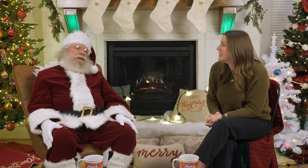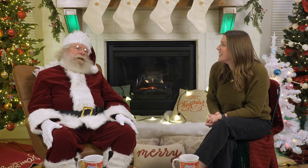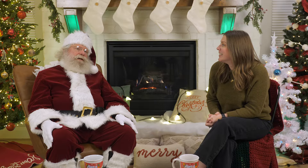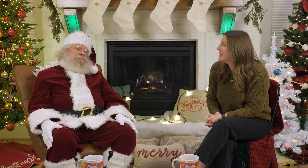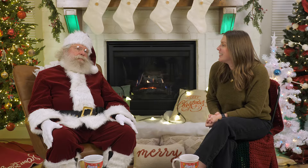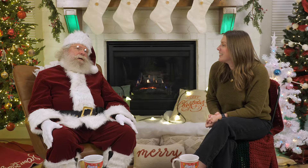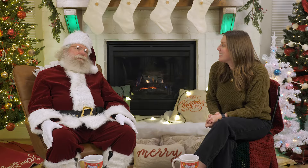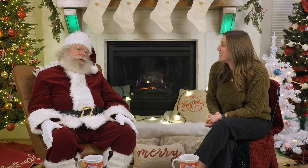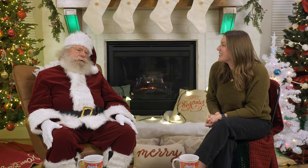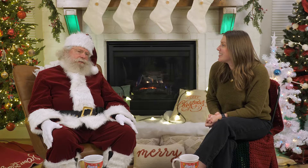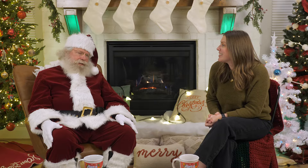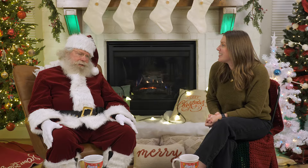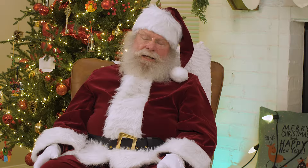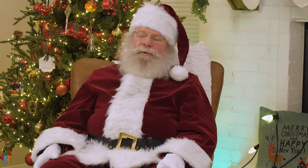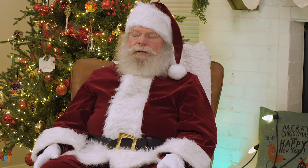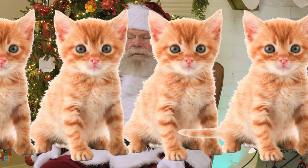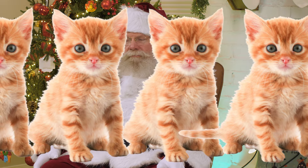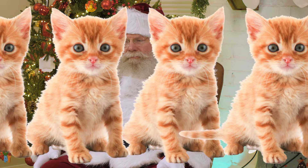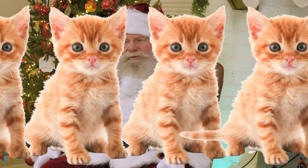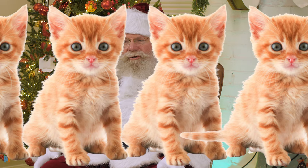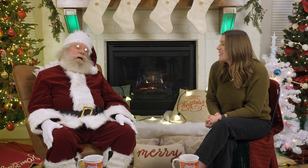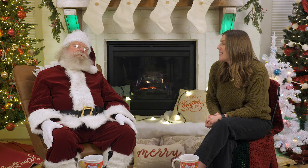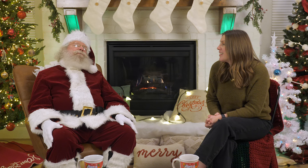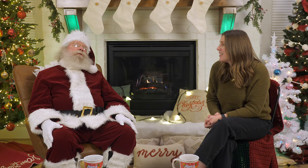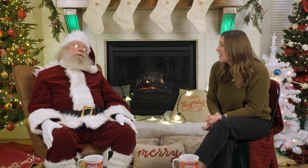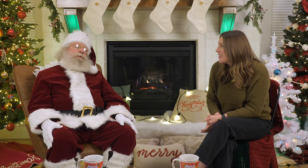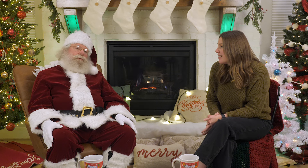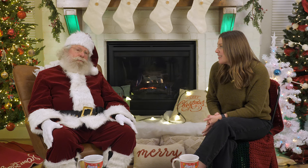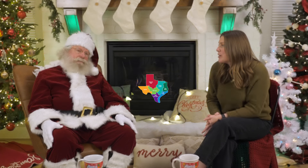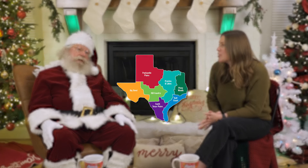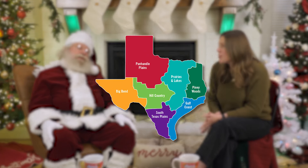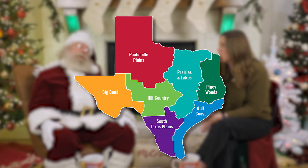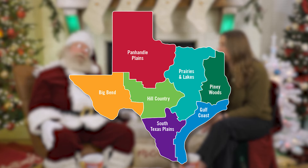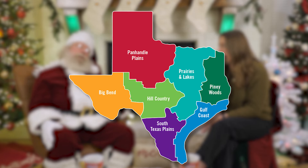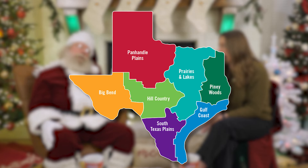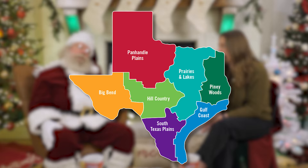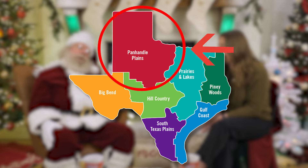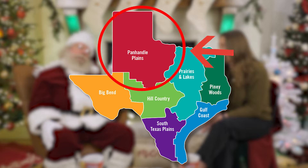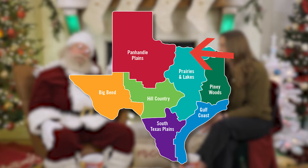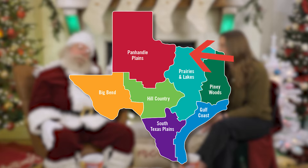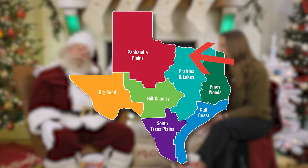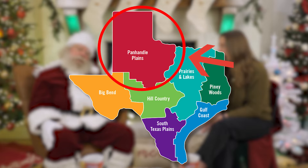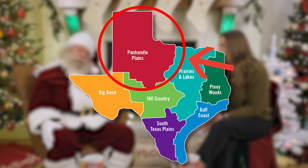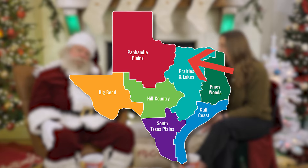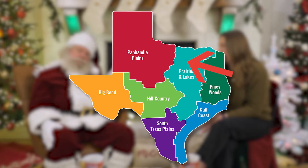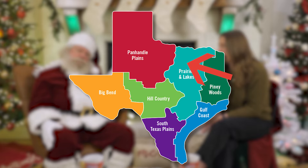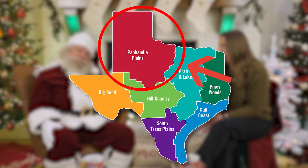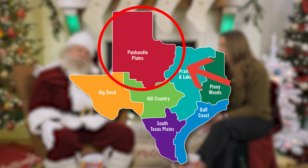They give puppies and kittens A few specially in the Texas Panhandle.